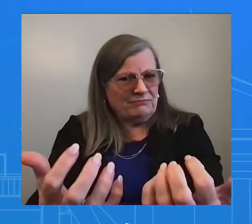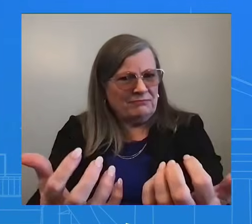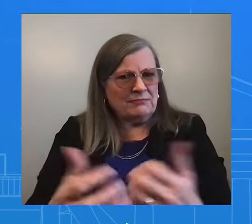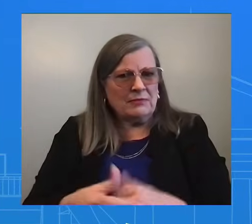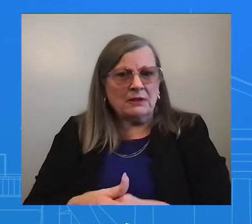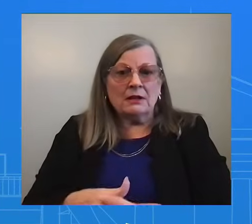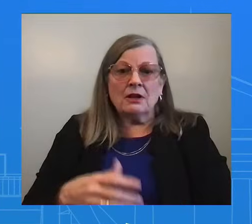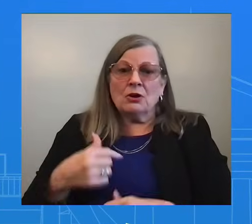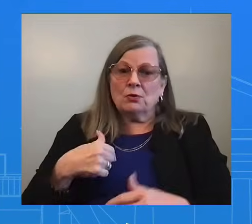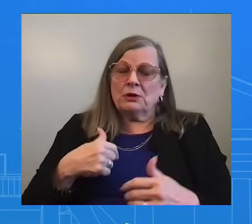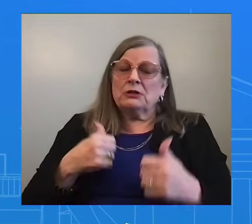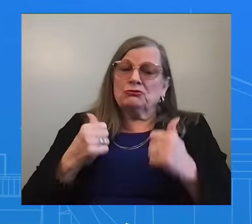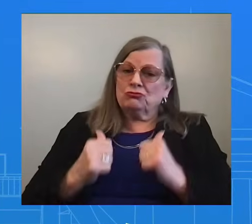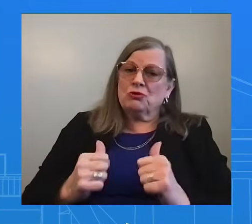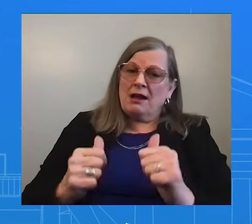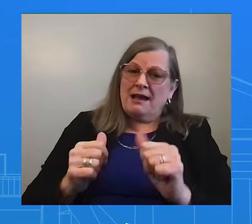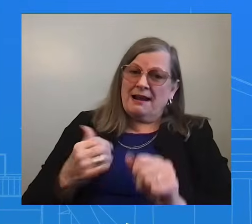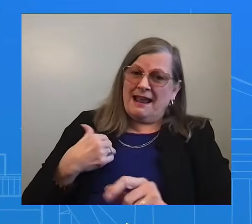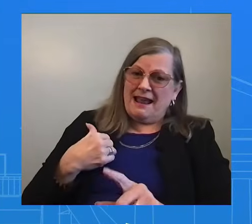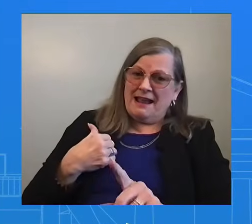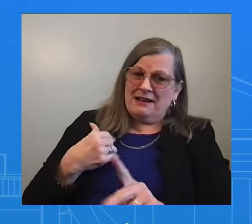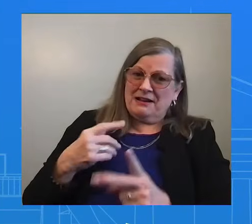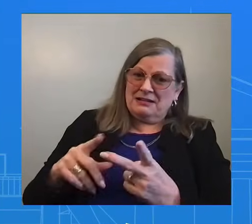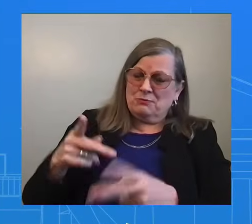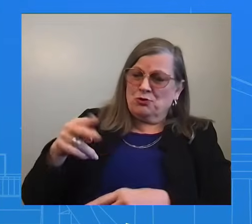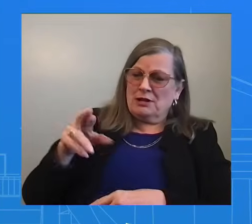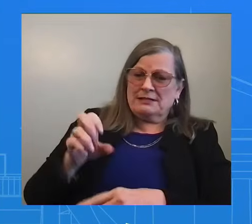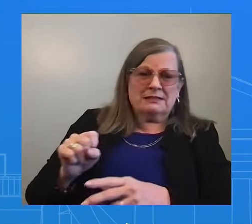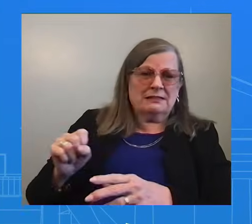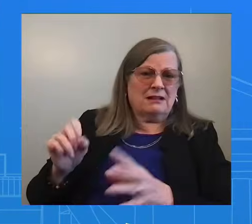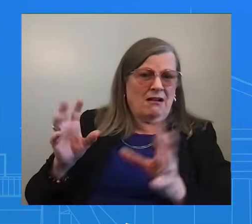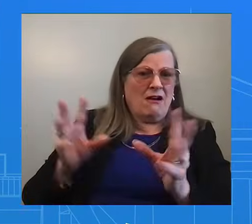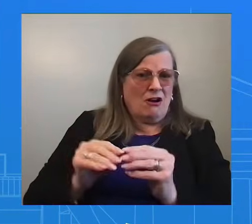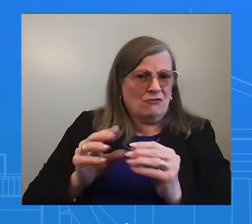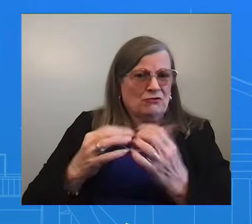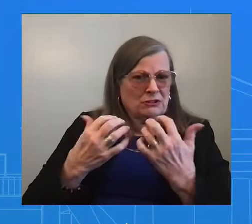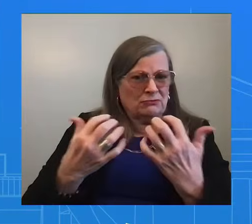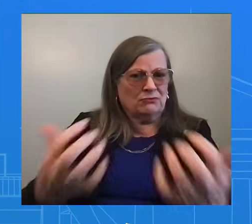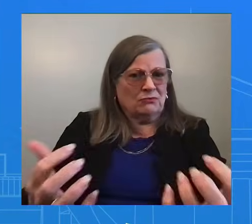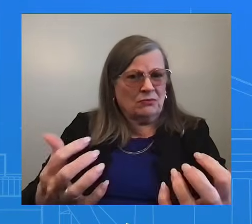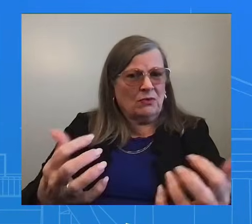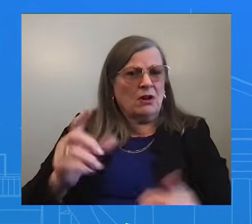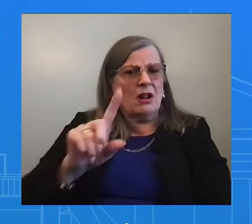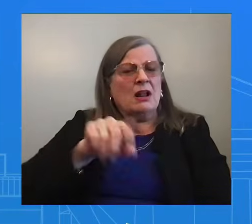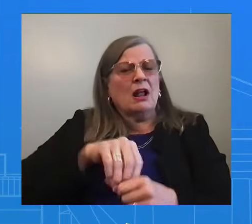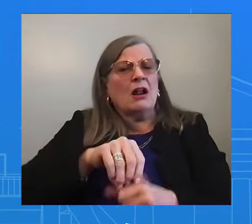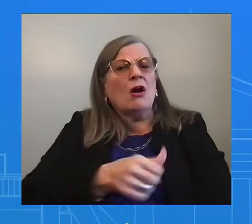whether it's here, at home, or abroad. As you know, he held a -- he held a two-plus-two with President Zelenskyy,